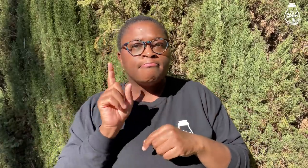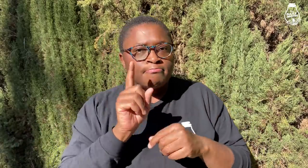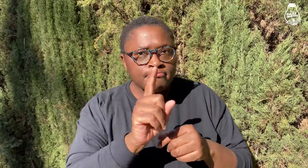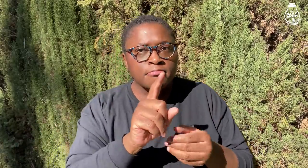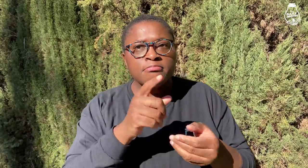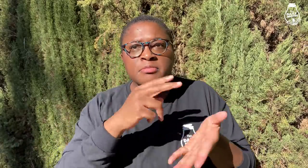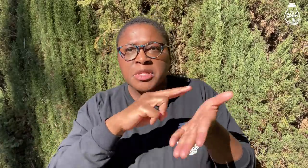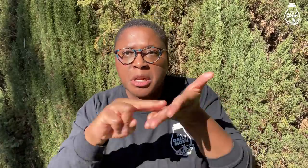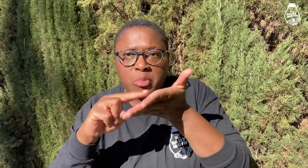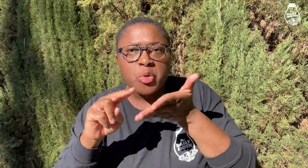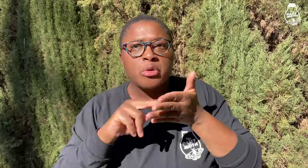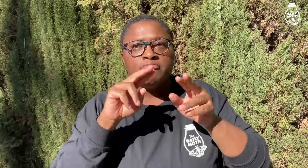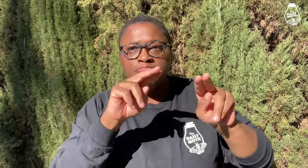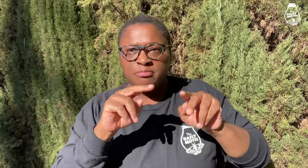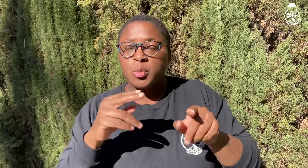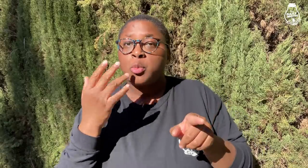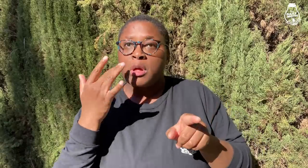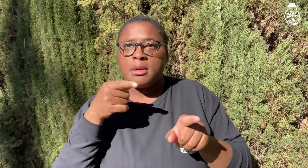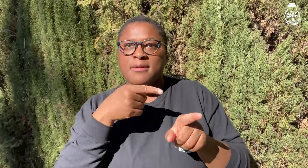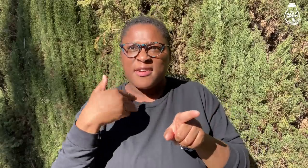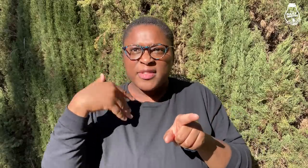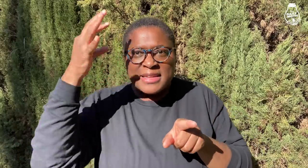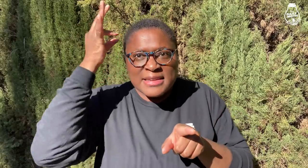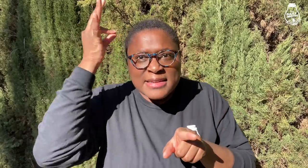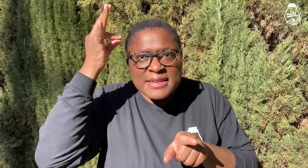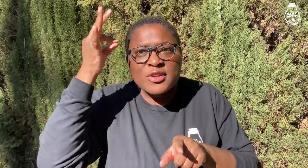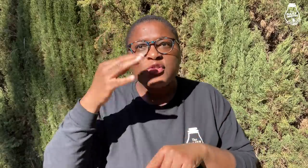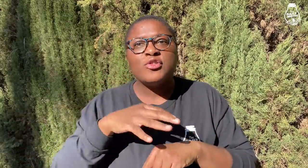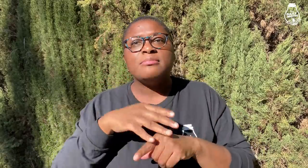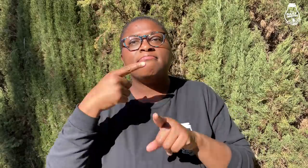She placed markers on it because there was hair and